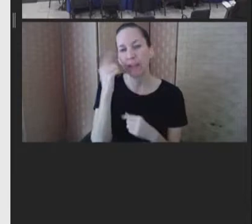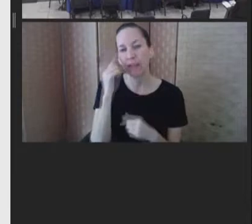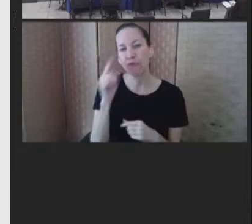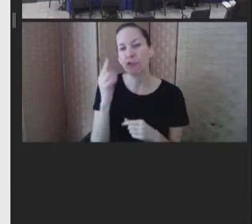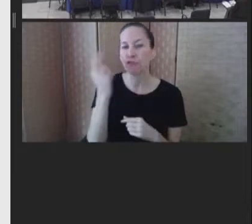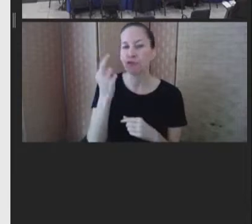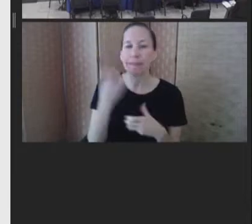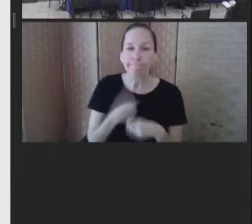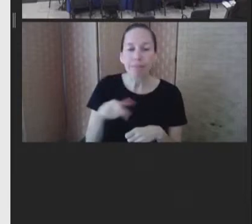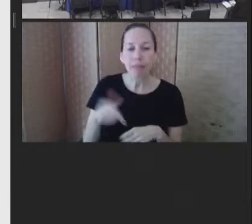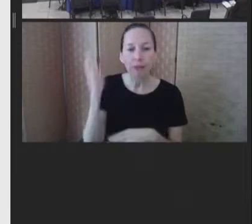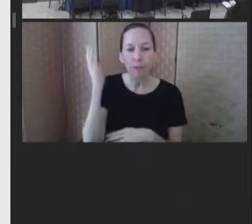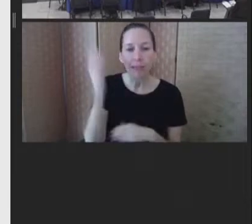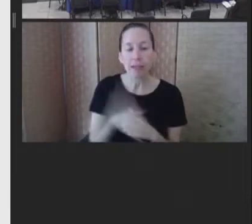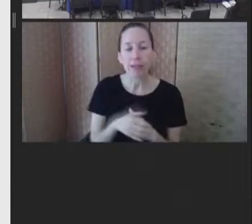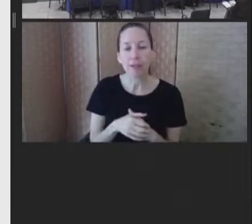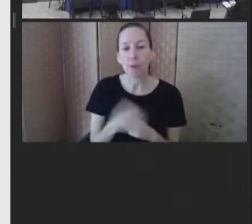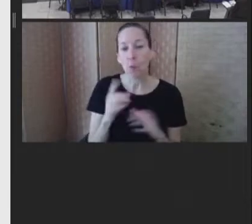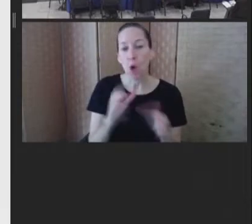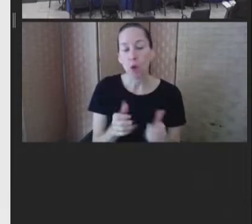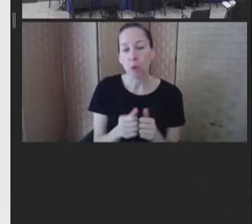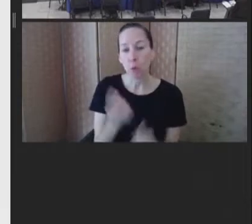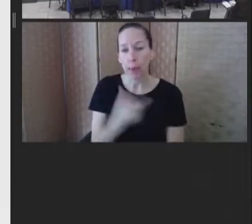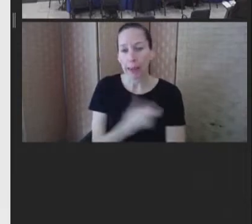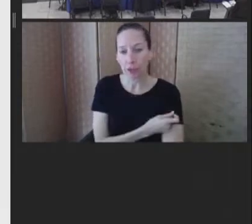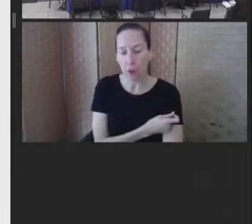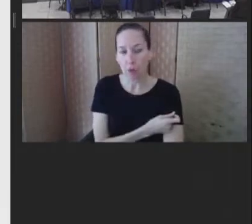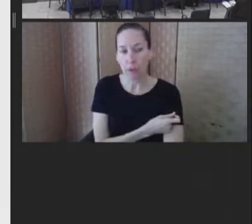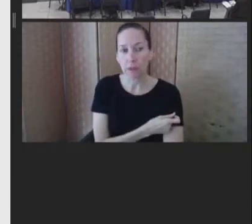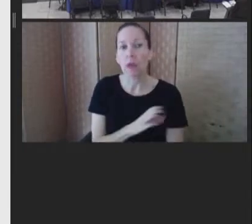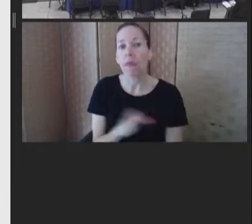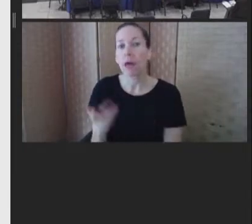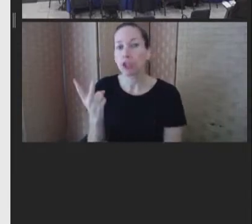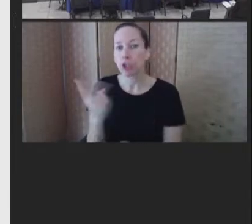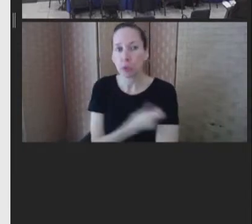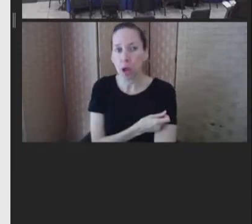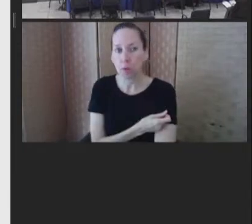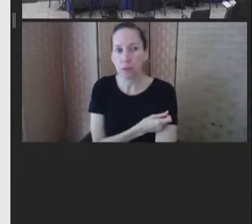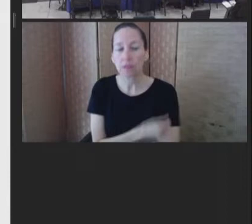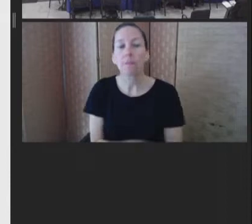that had a single dose, and then two dose, that's the Beta BA.1 bivalent vaccine arms.